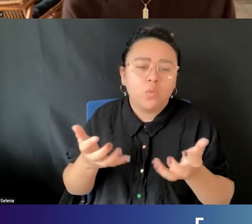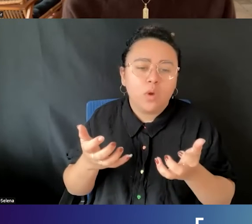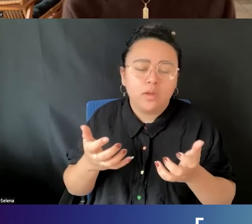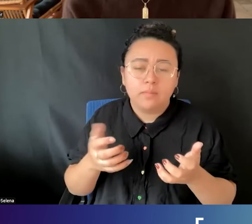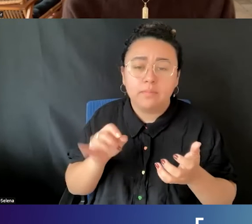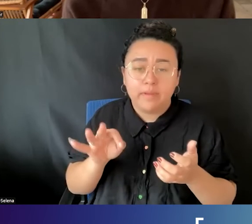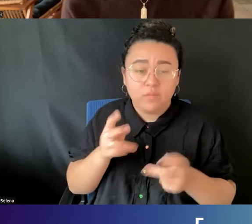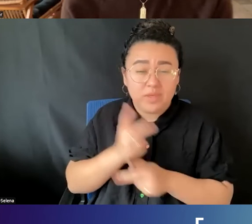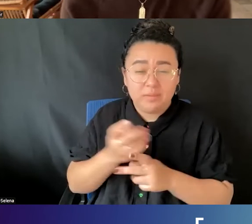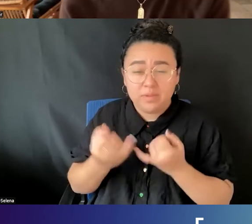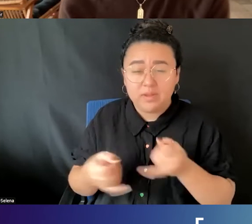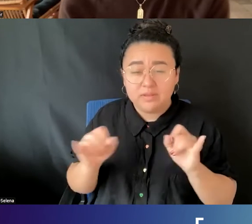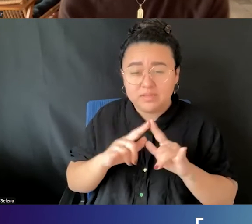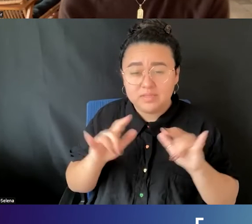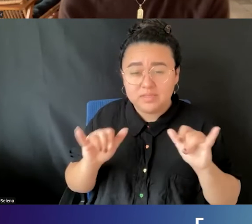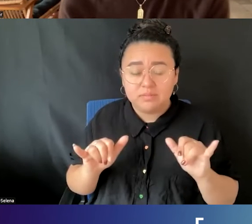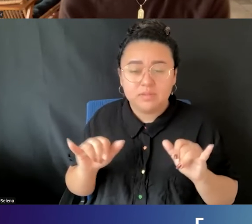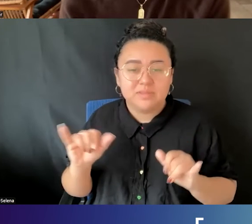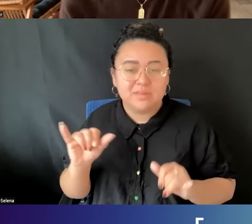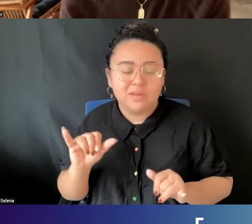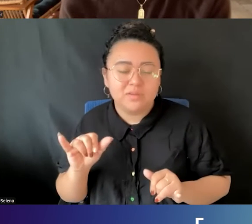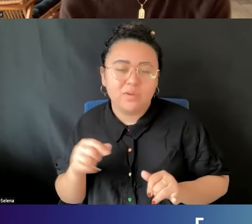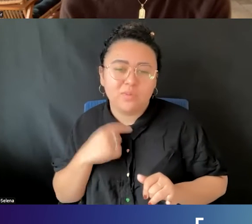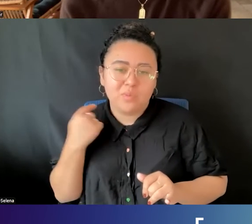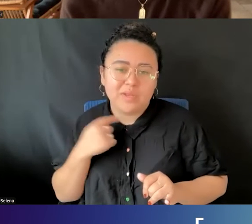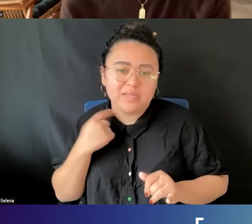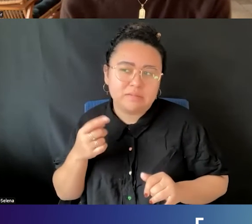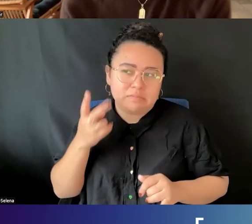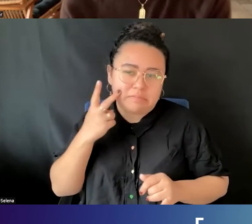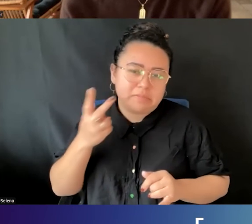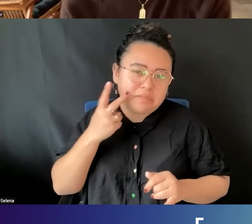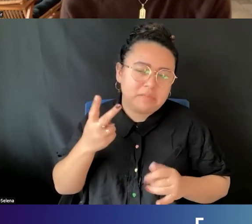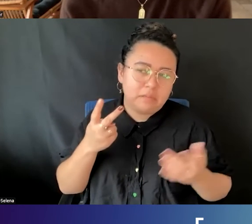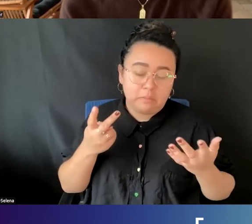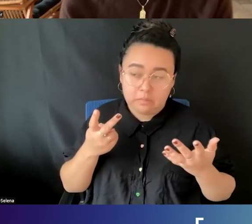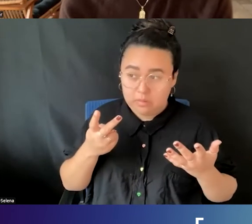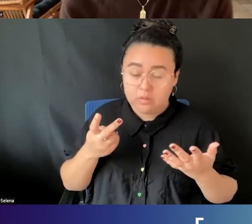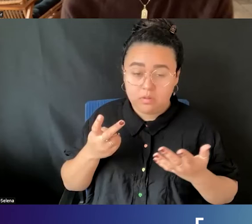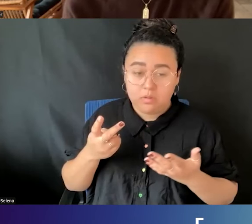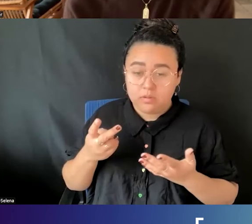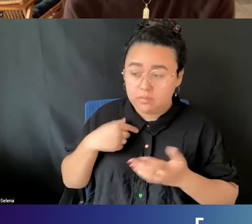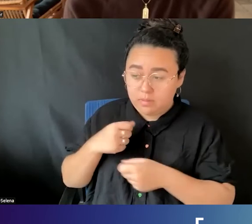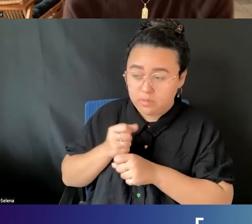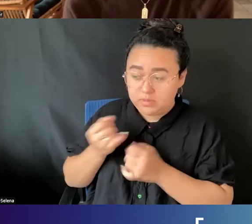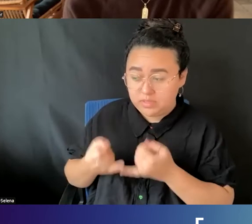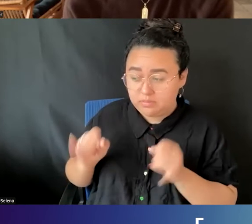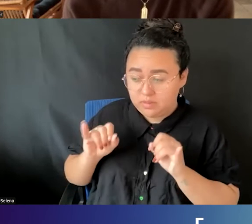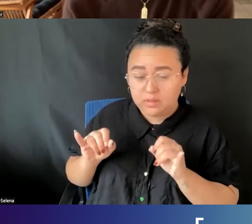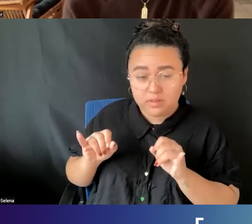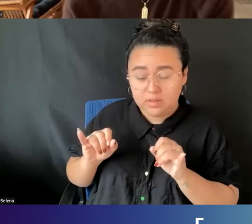At the same time, it's a gamble if you you are are producing it independently and then hoping to to,